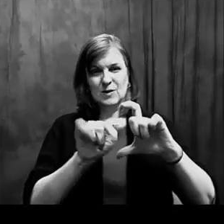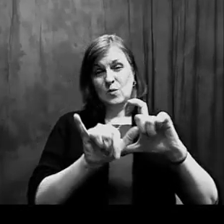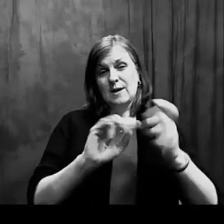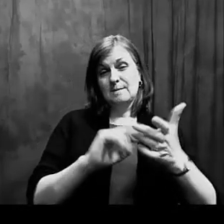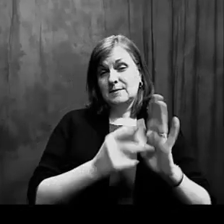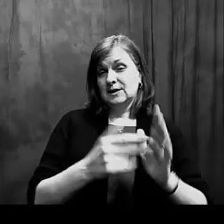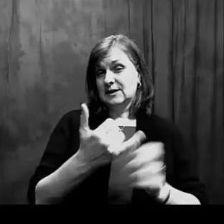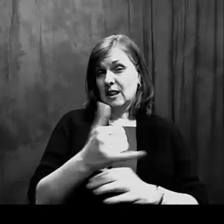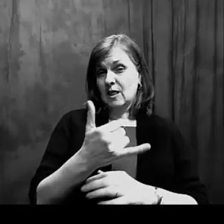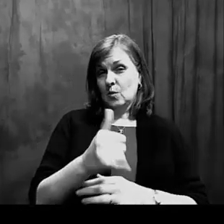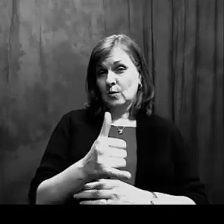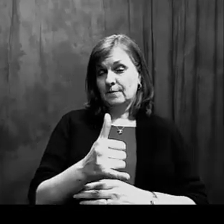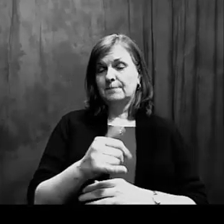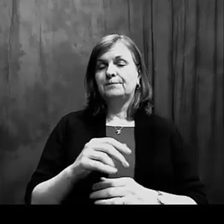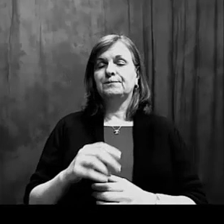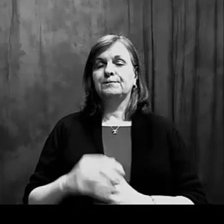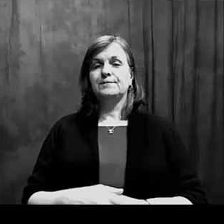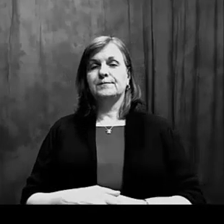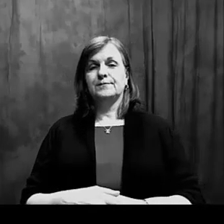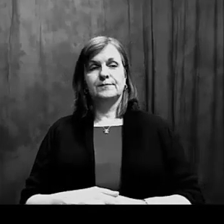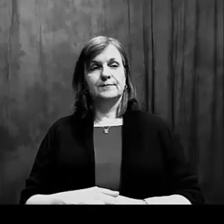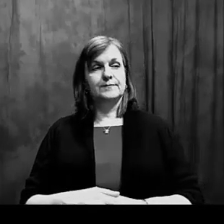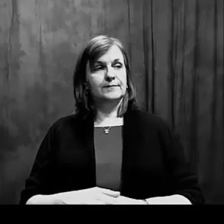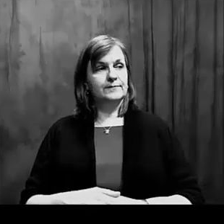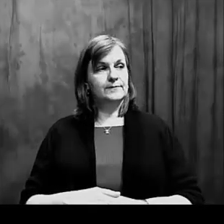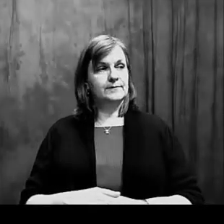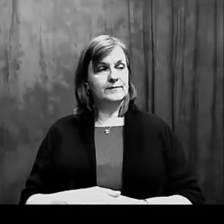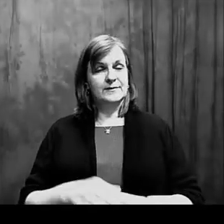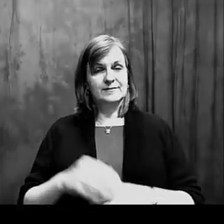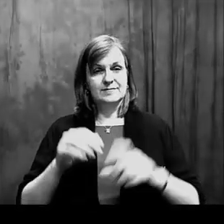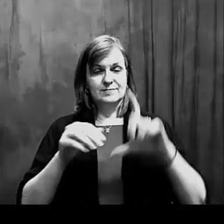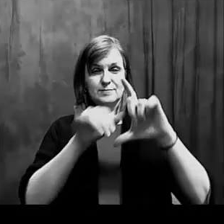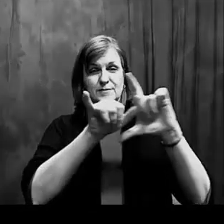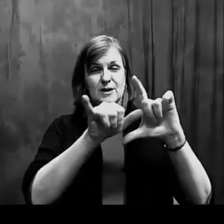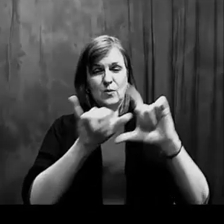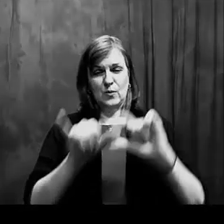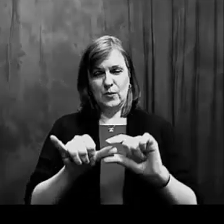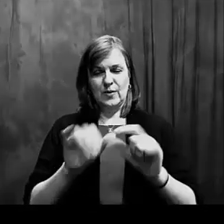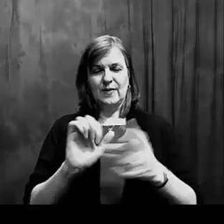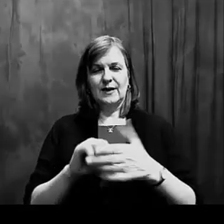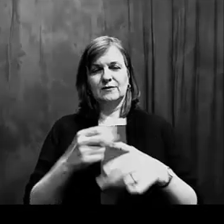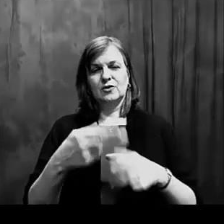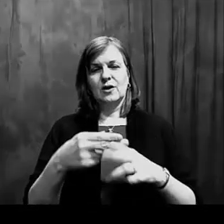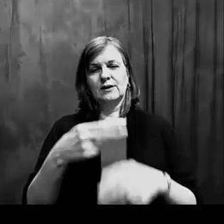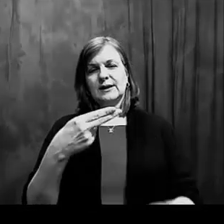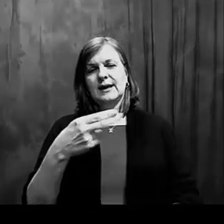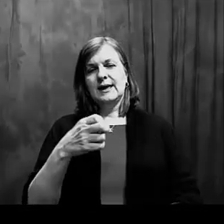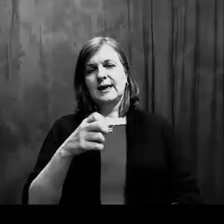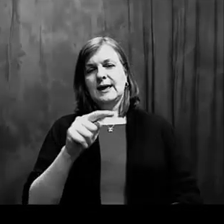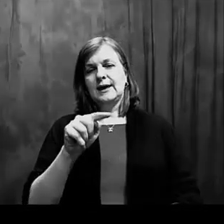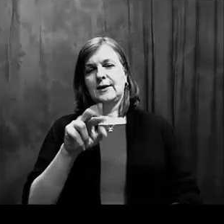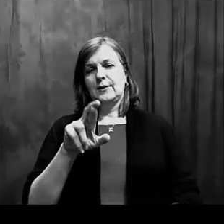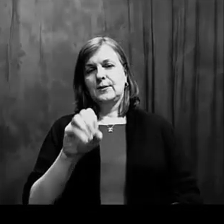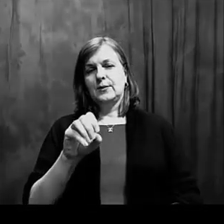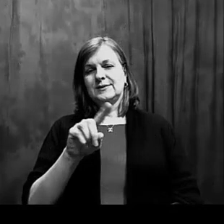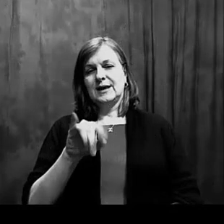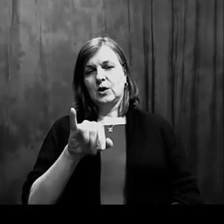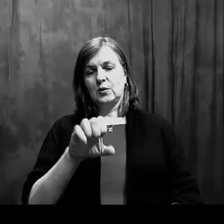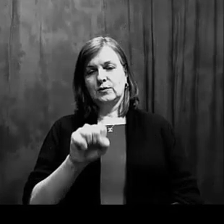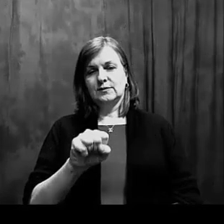big "Y" with yellow this one says big "Y" little "y" remember? little "y" for green? big "Y" for yellow?